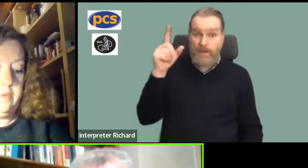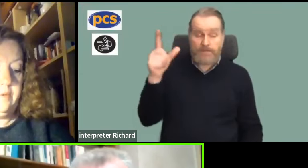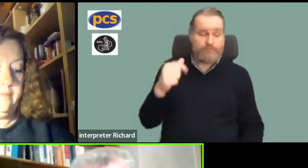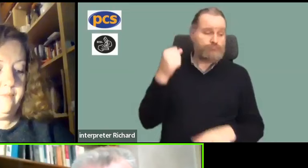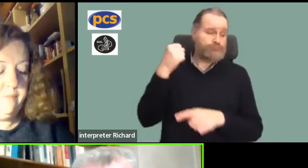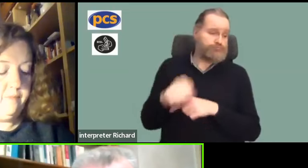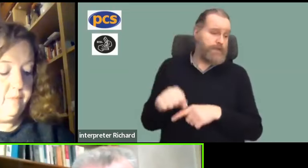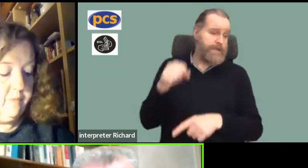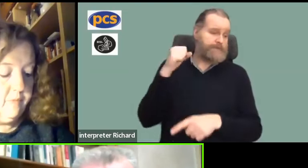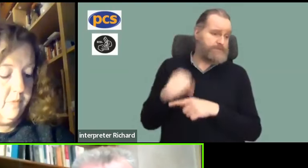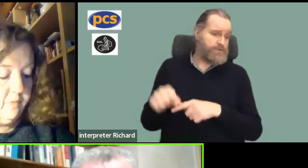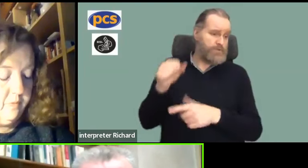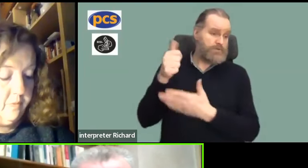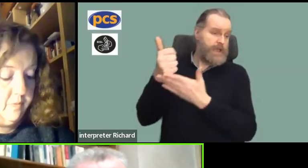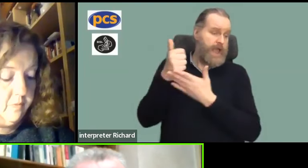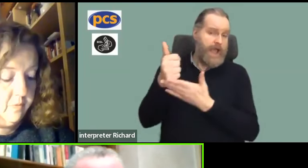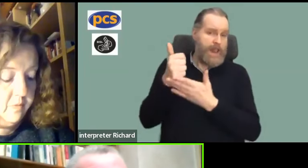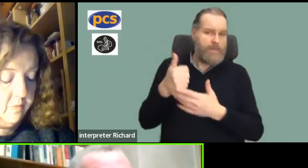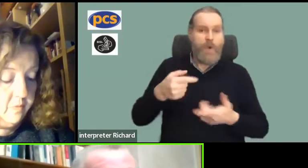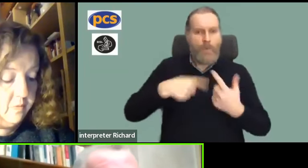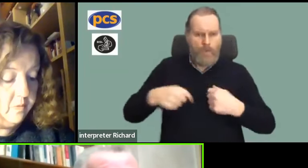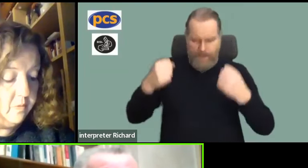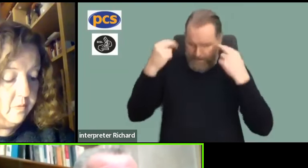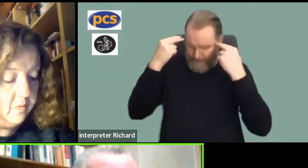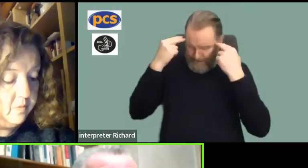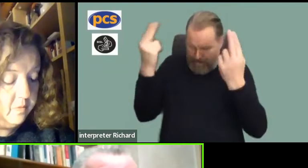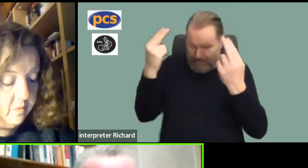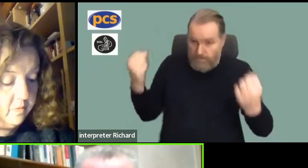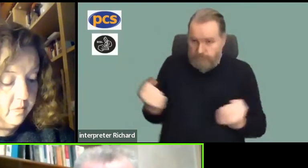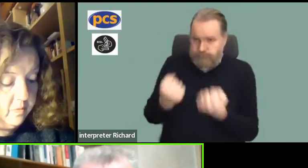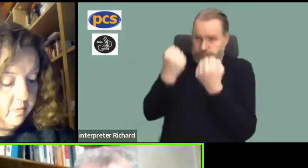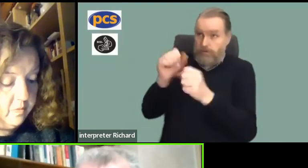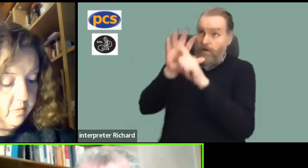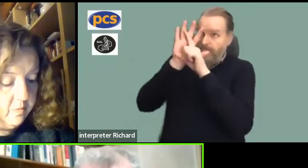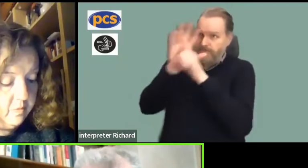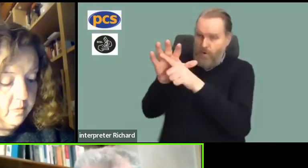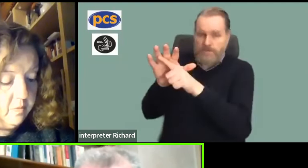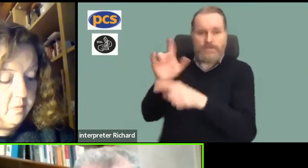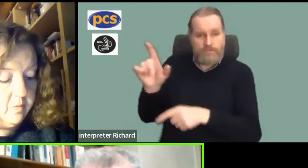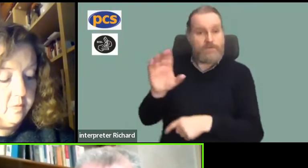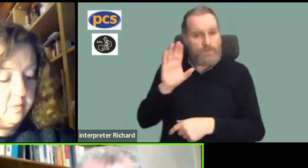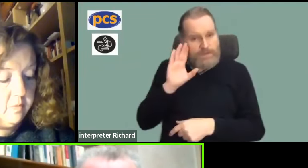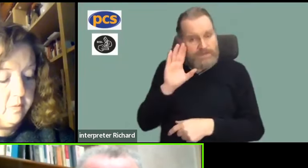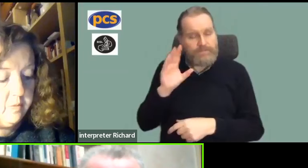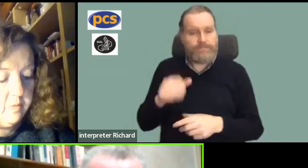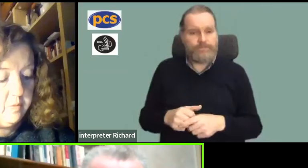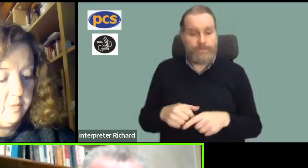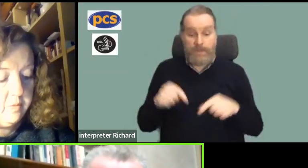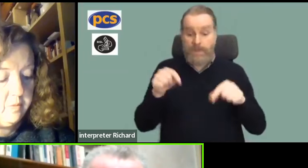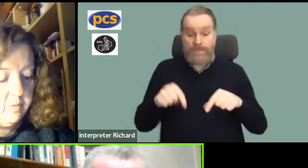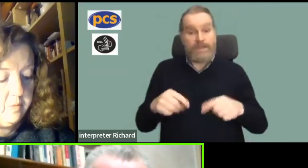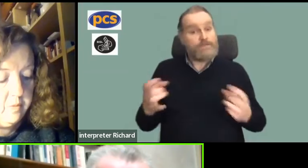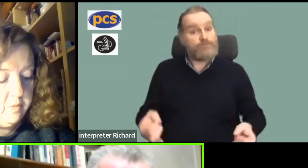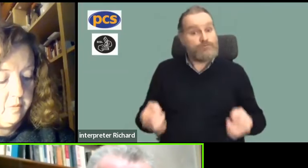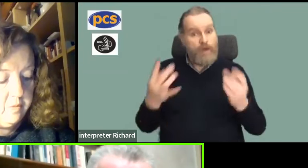moment refusing to refusing to give it and we're determined , and we're determined to force them to see sense them to see sense. So this action is really, really